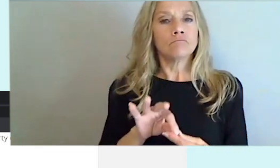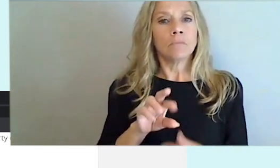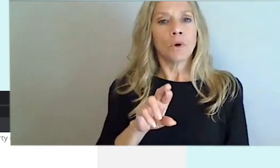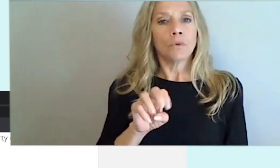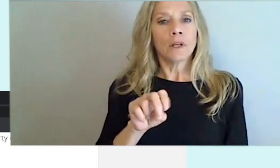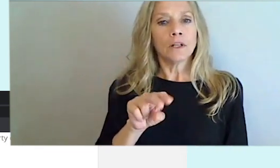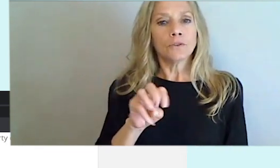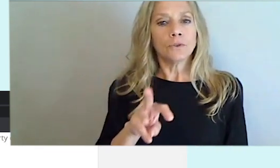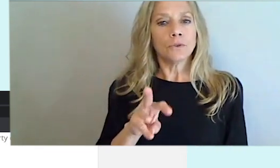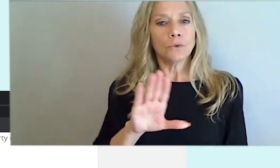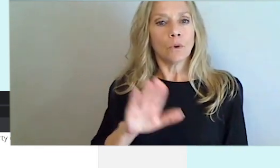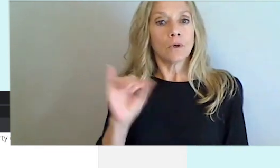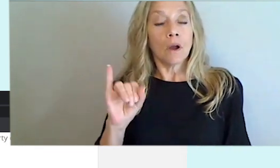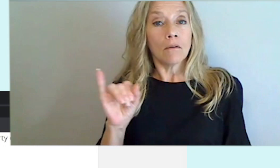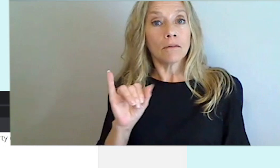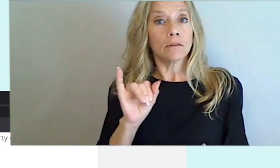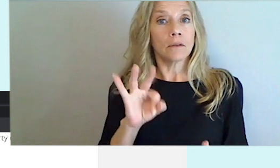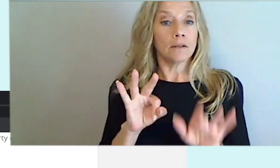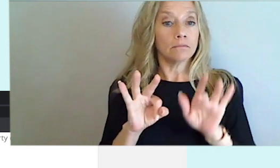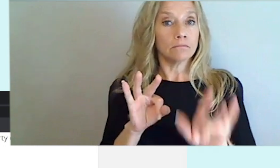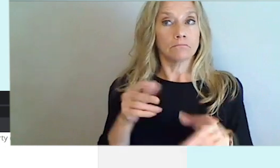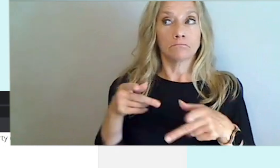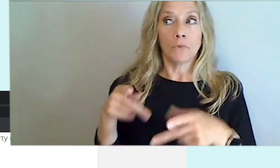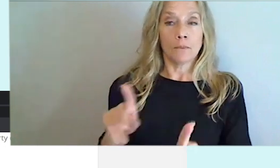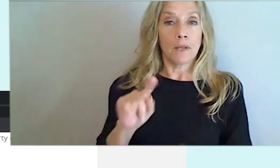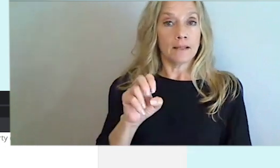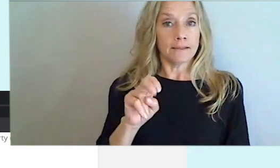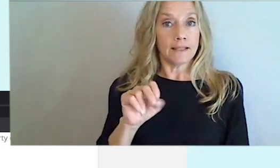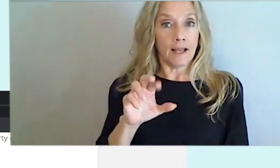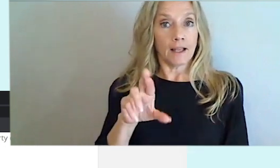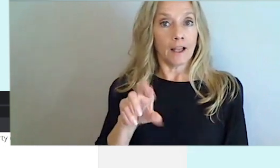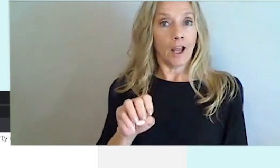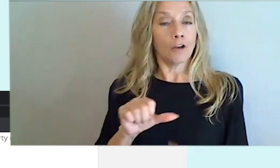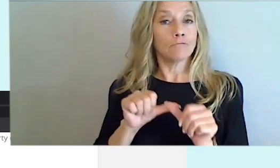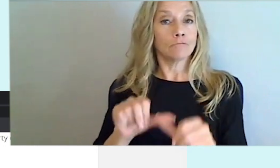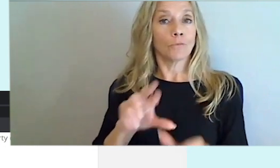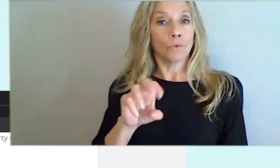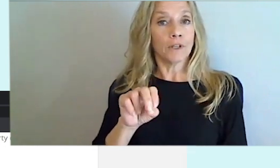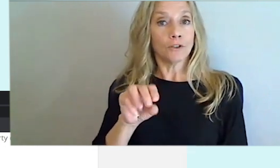if you want to give TennCare permission to renew your coverage automatically using tax information.